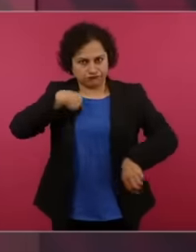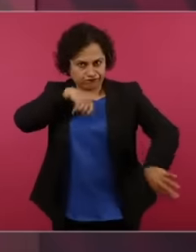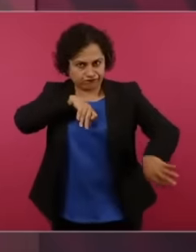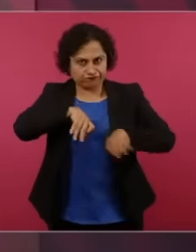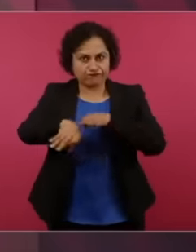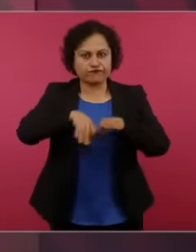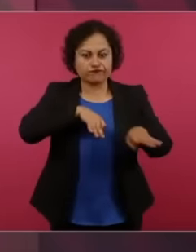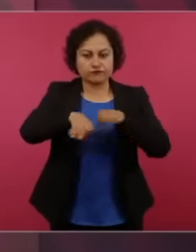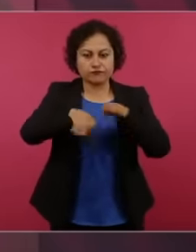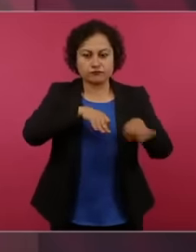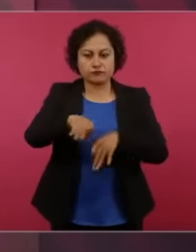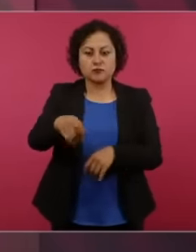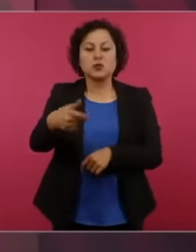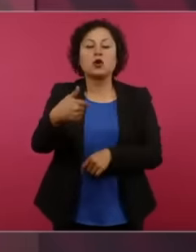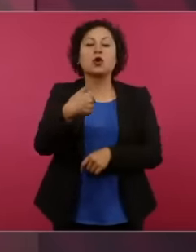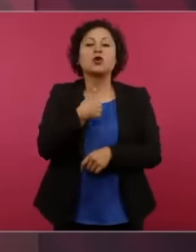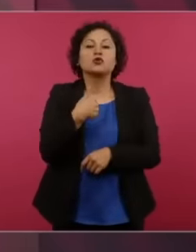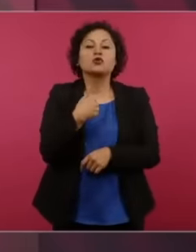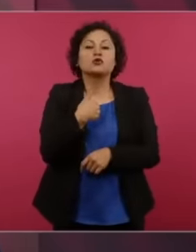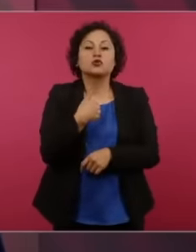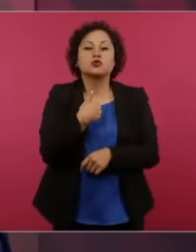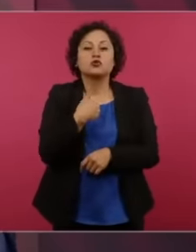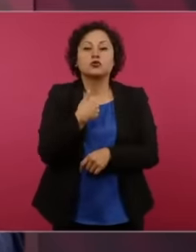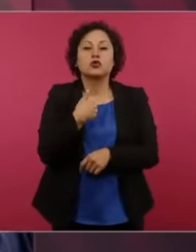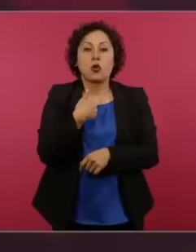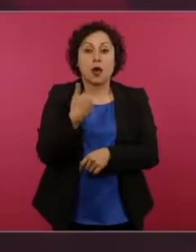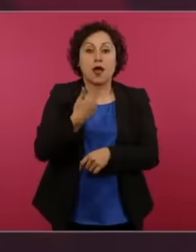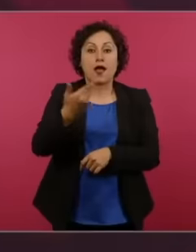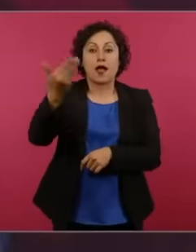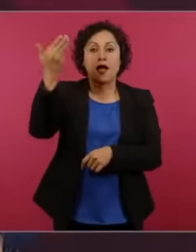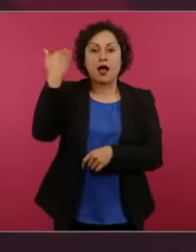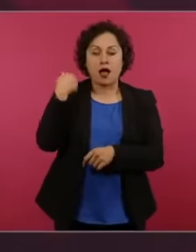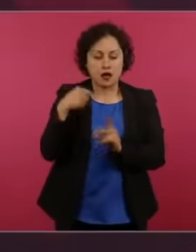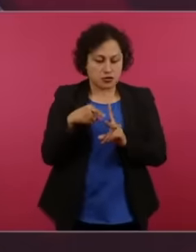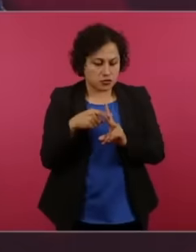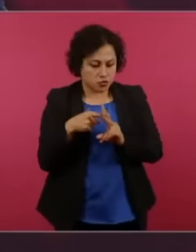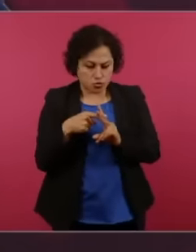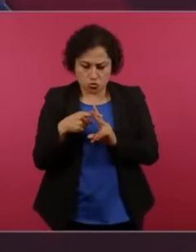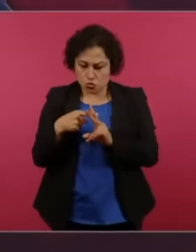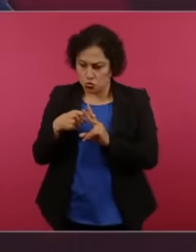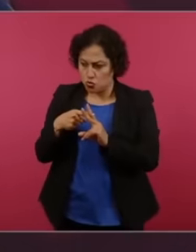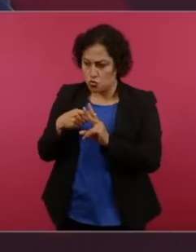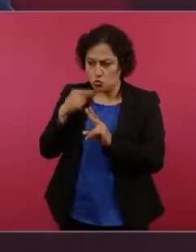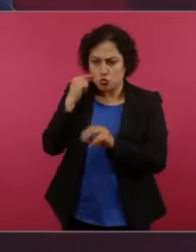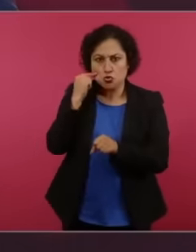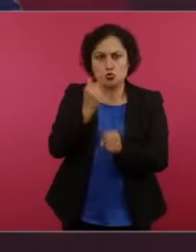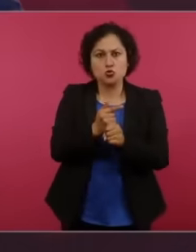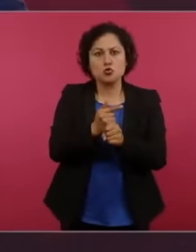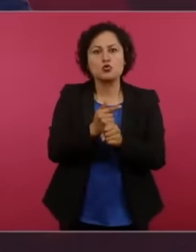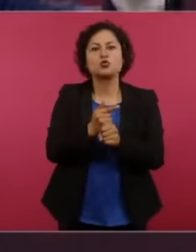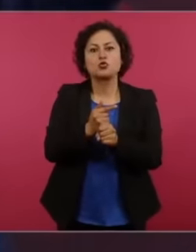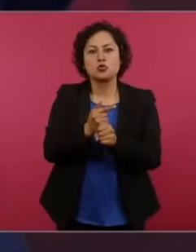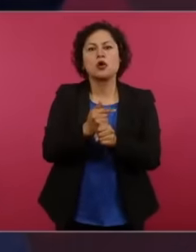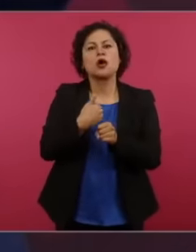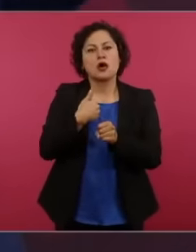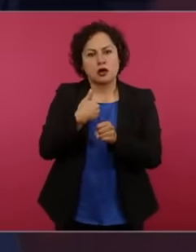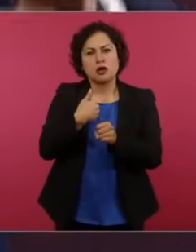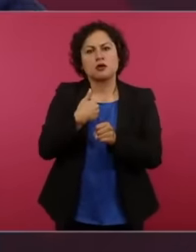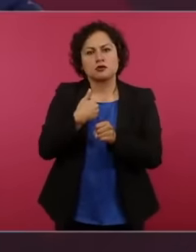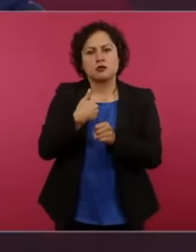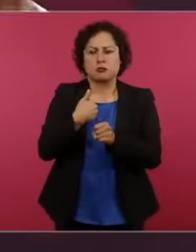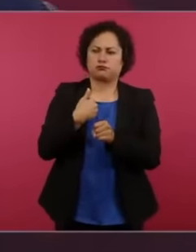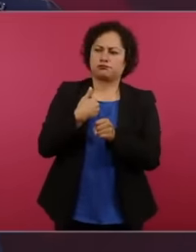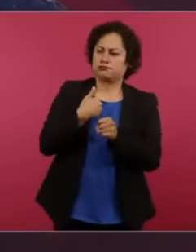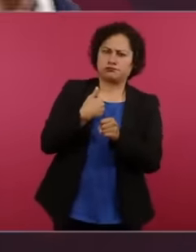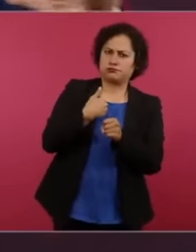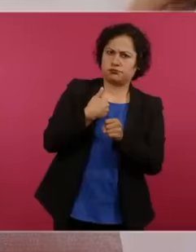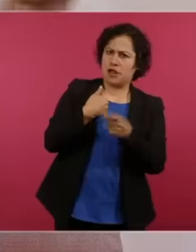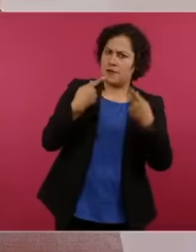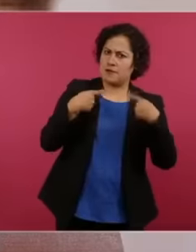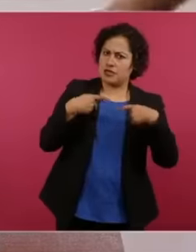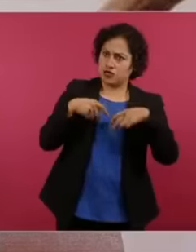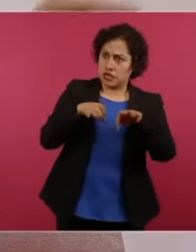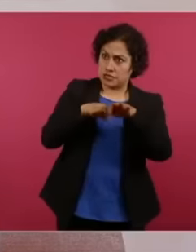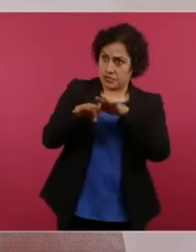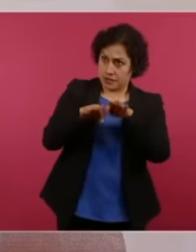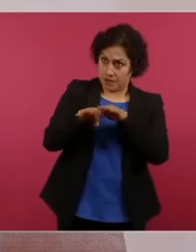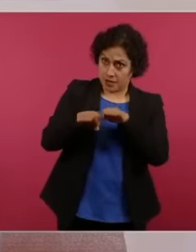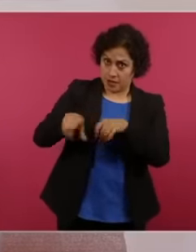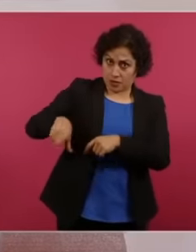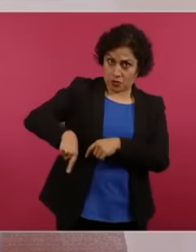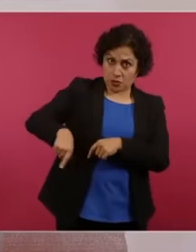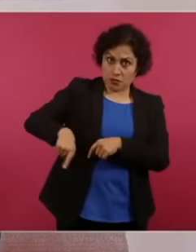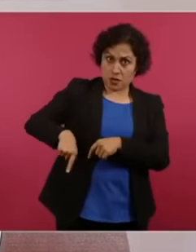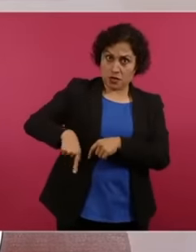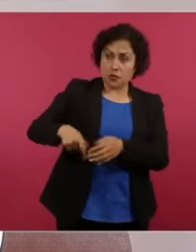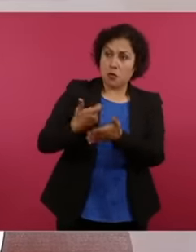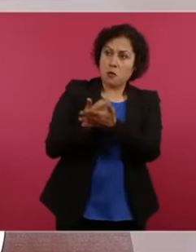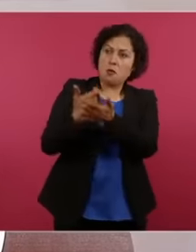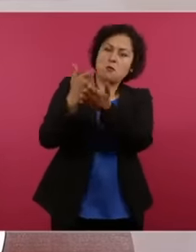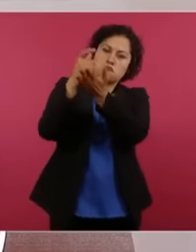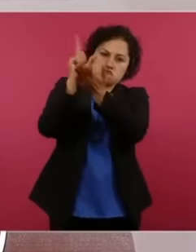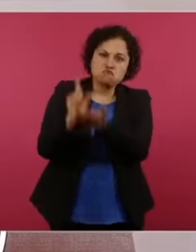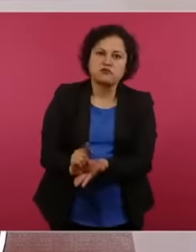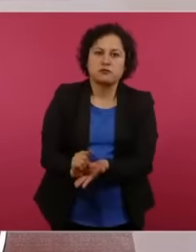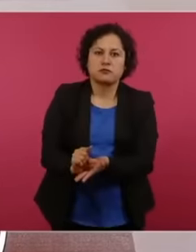I reduced the salaries of senior public officials I earned half of what